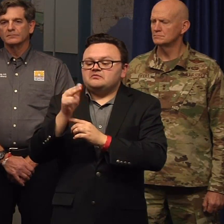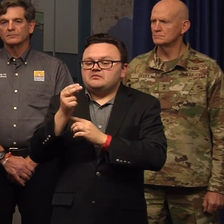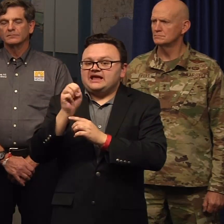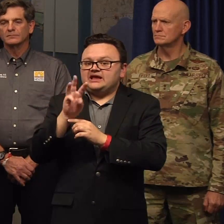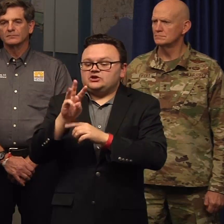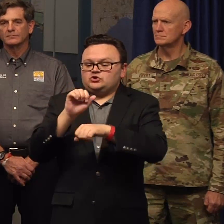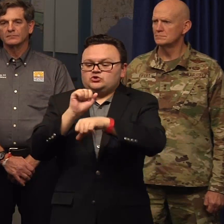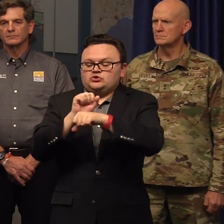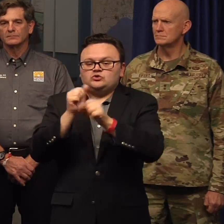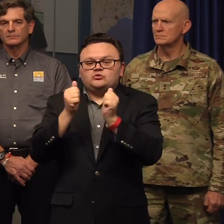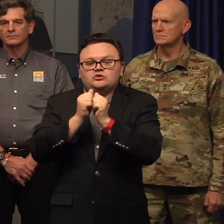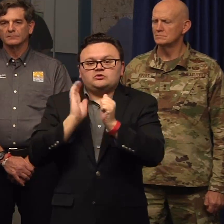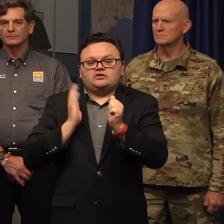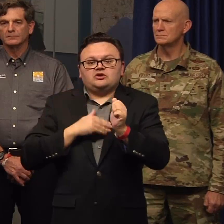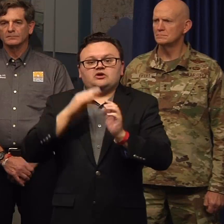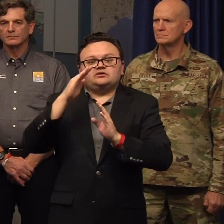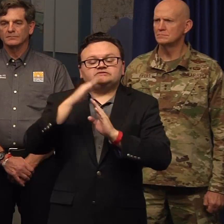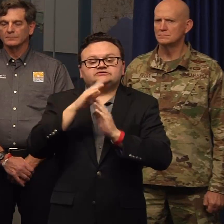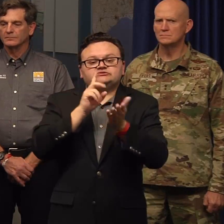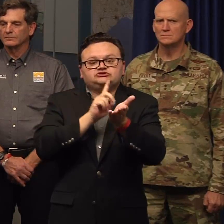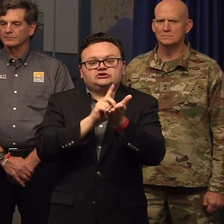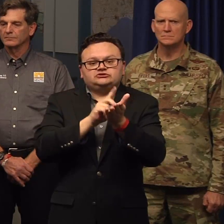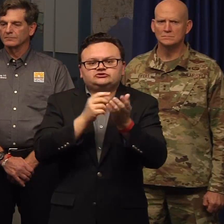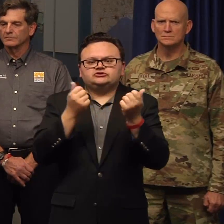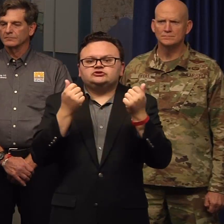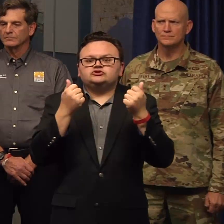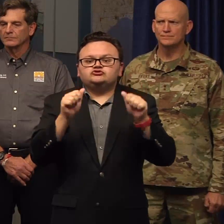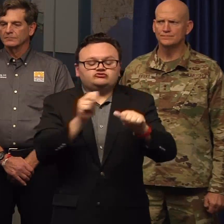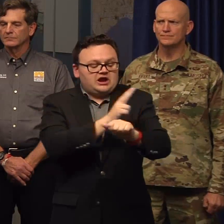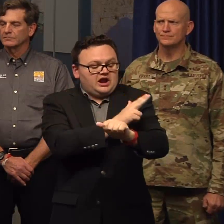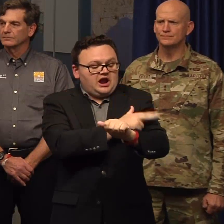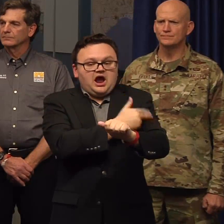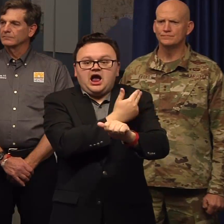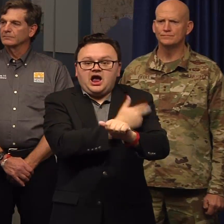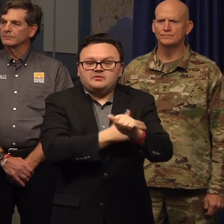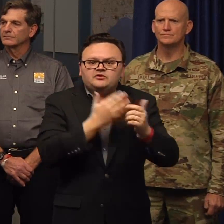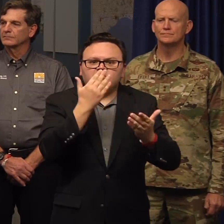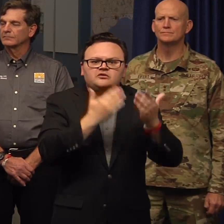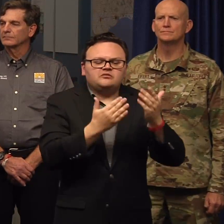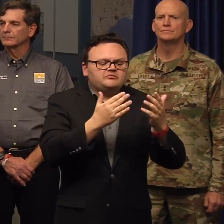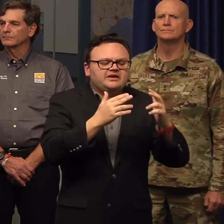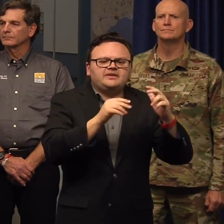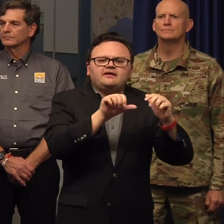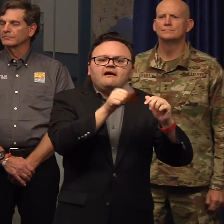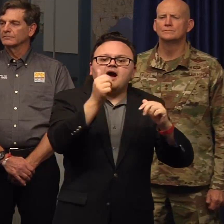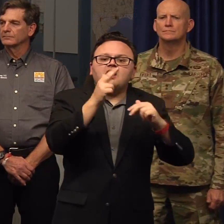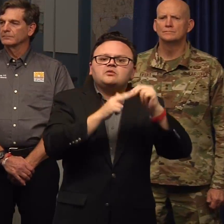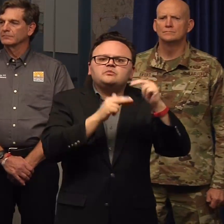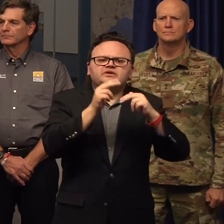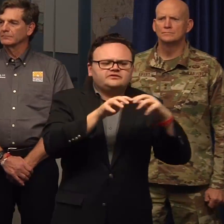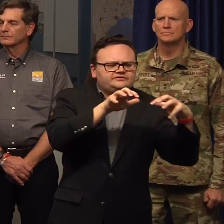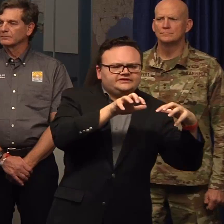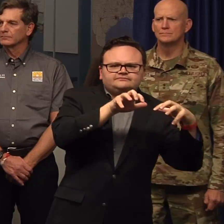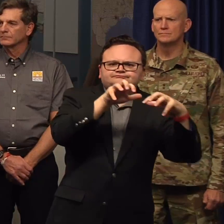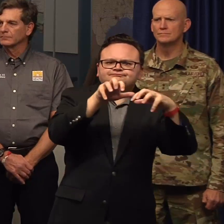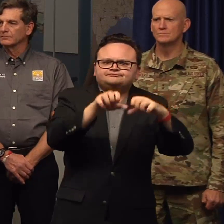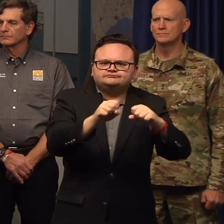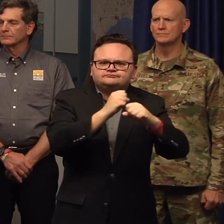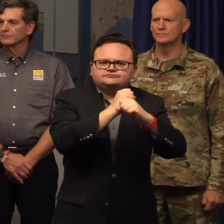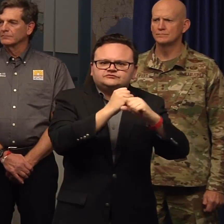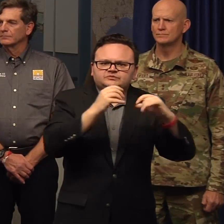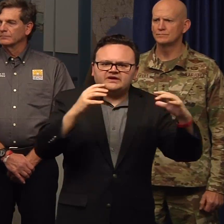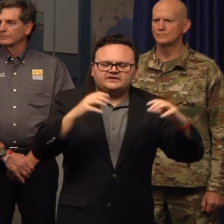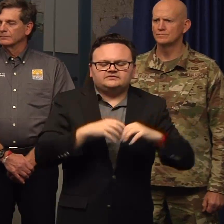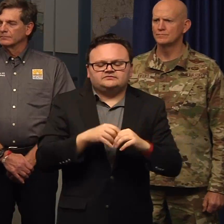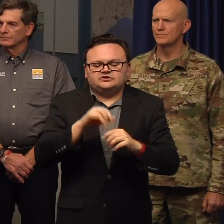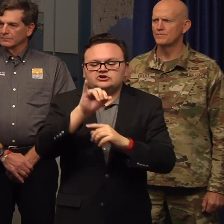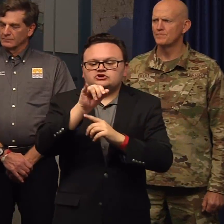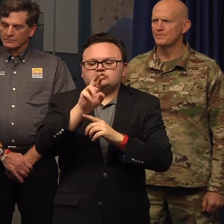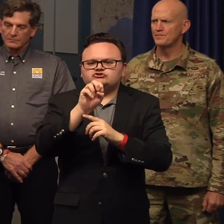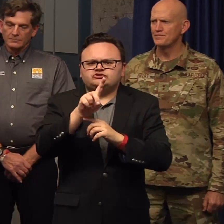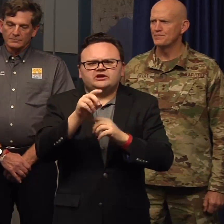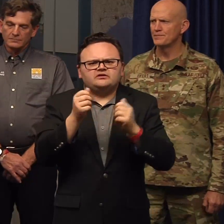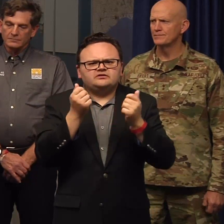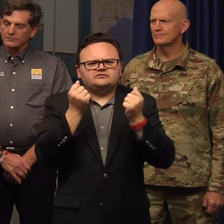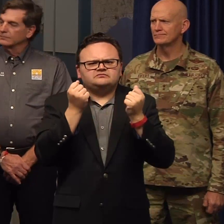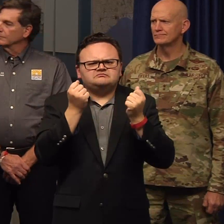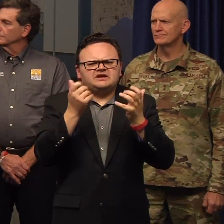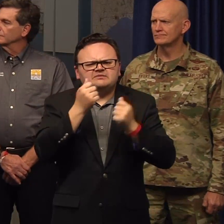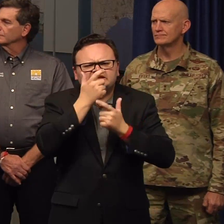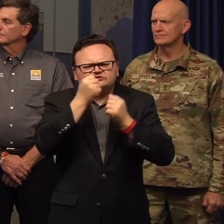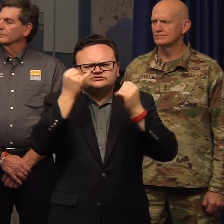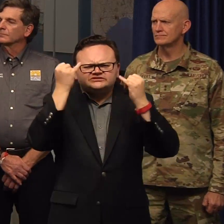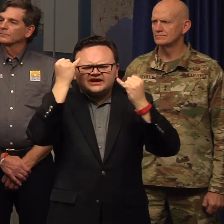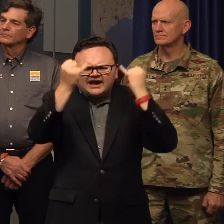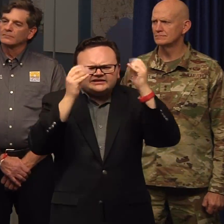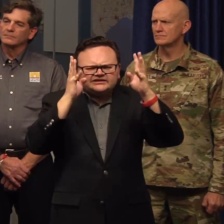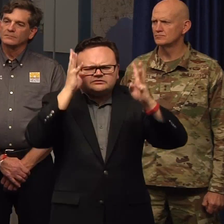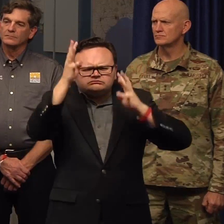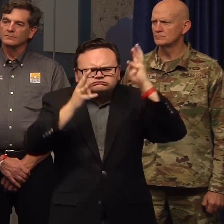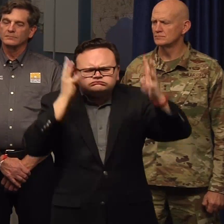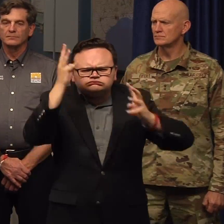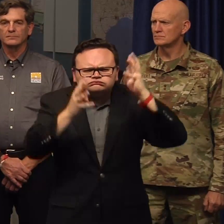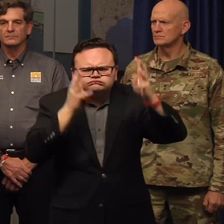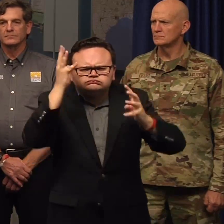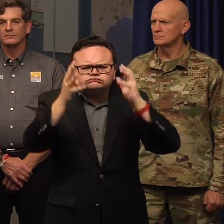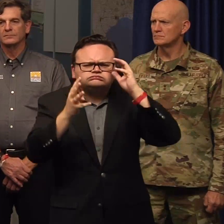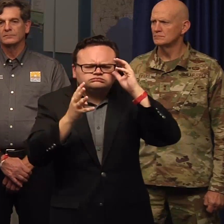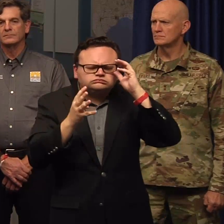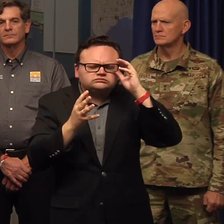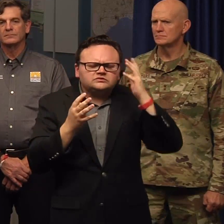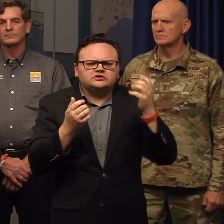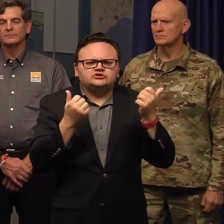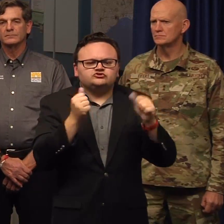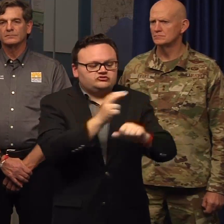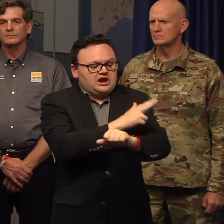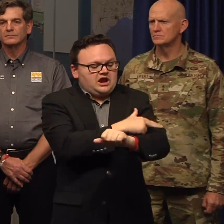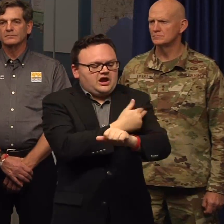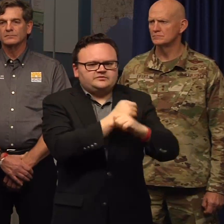THE FINAL THING WE ARE THINKING